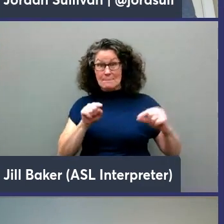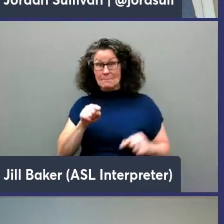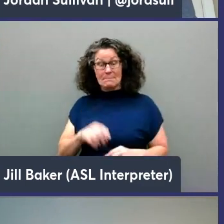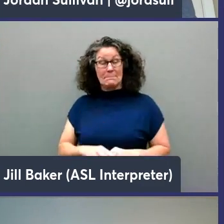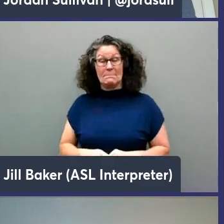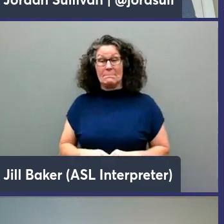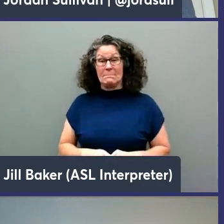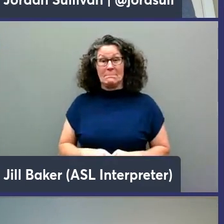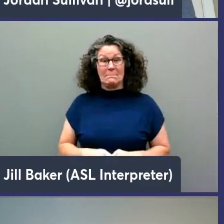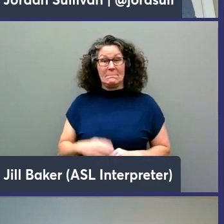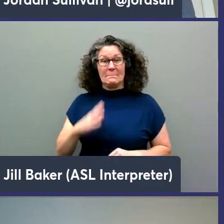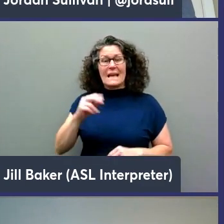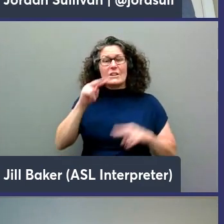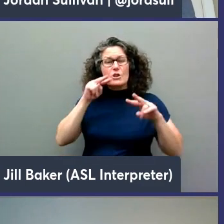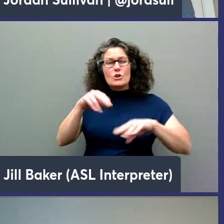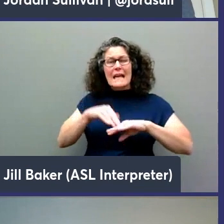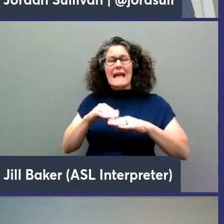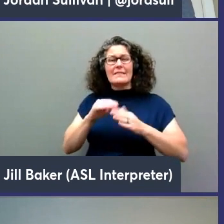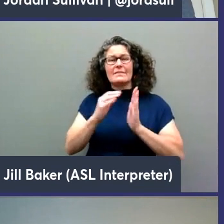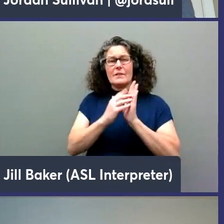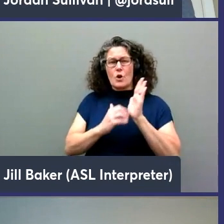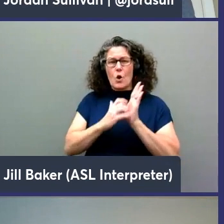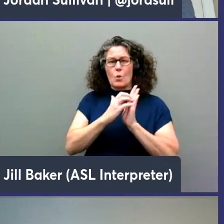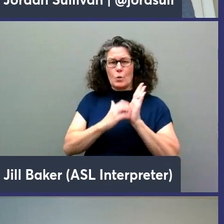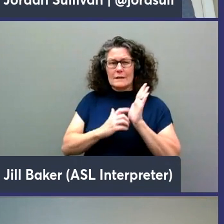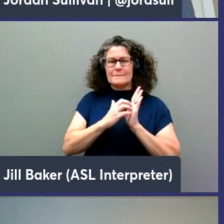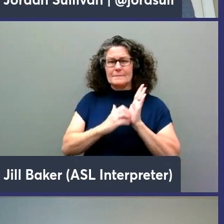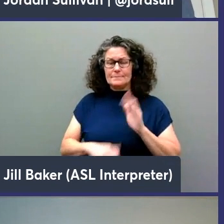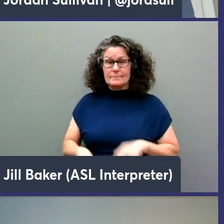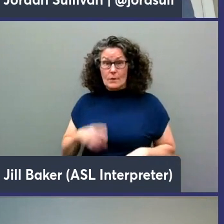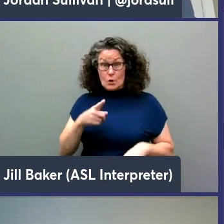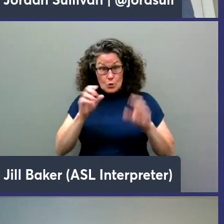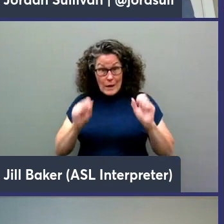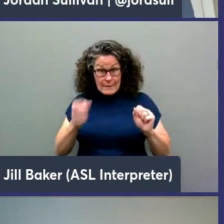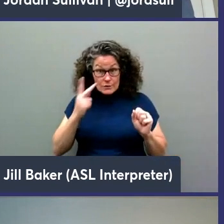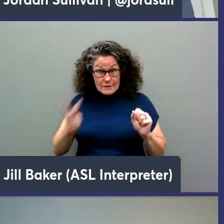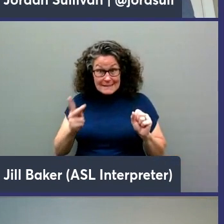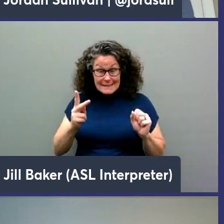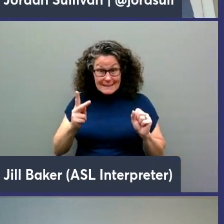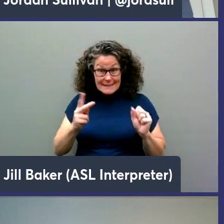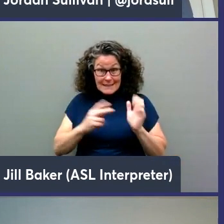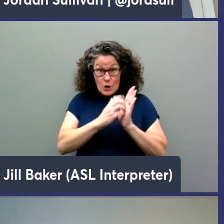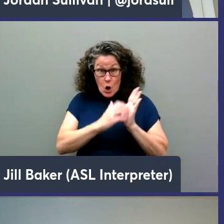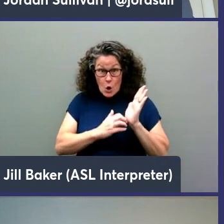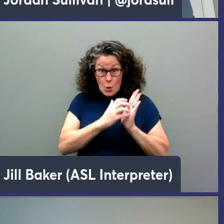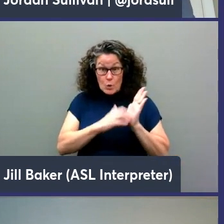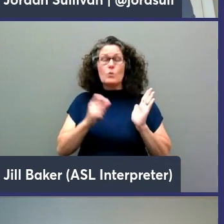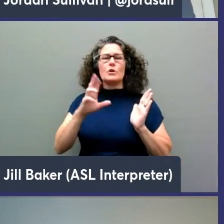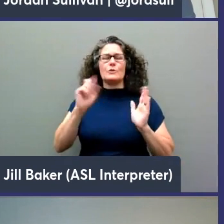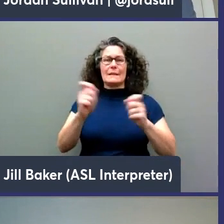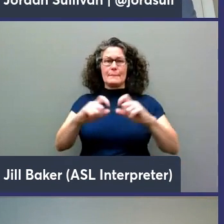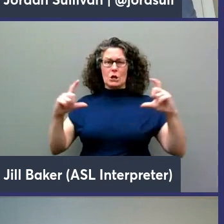And then let's look at the code. Now, are you able to see the code here, or do you need it a little bit bigger?